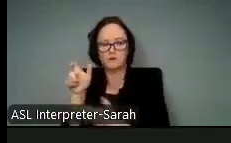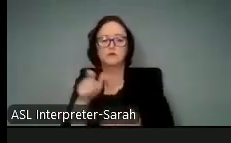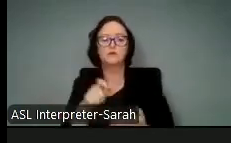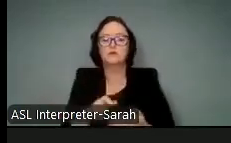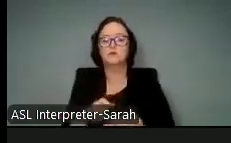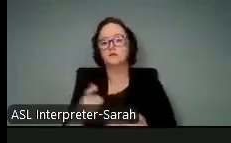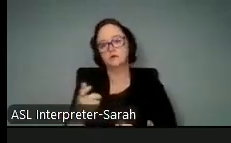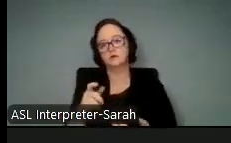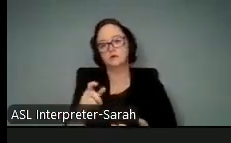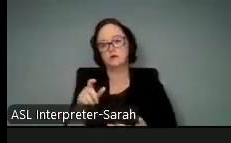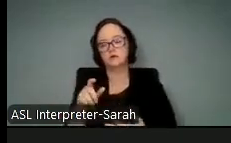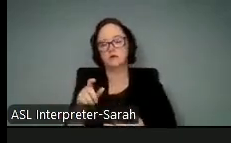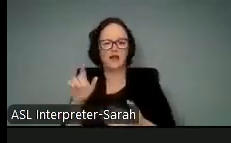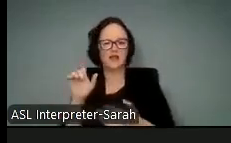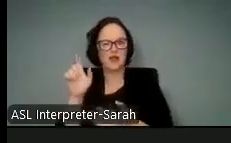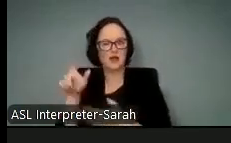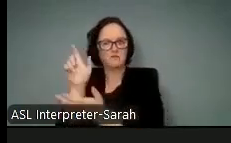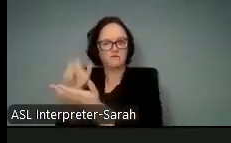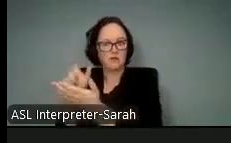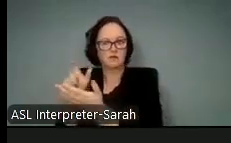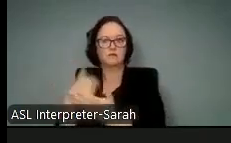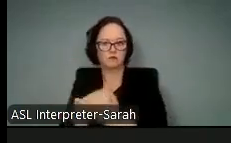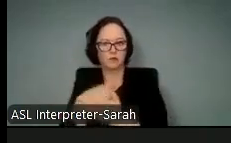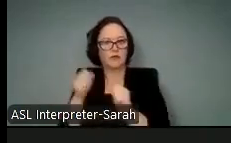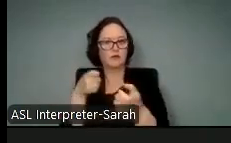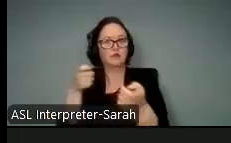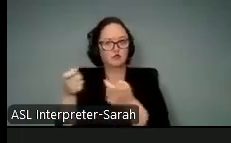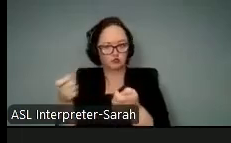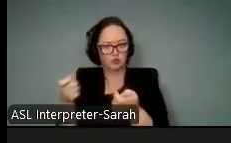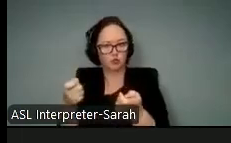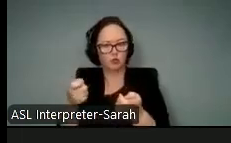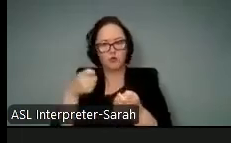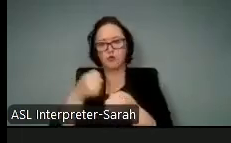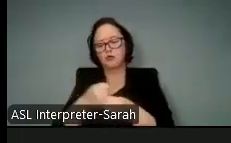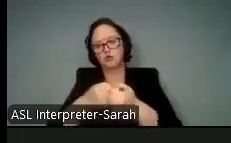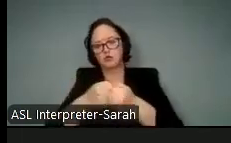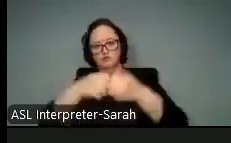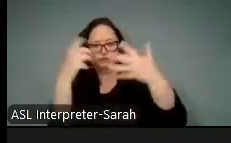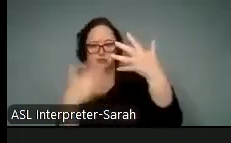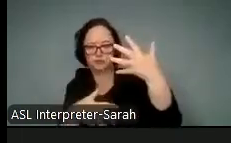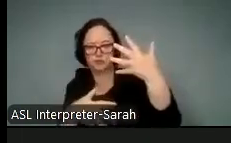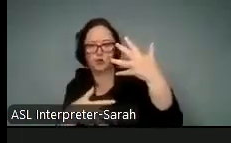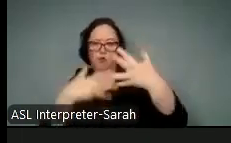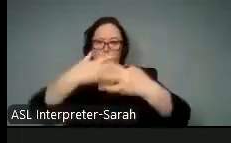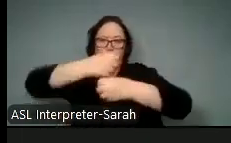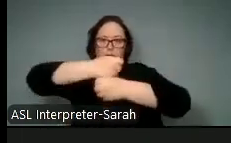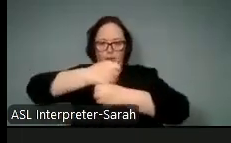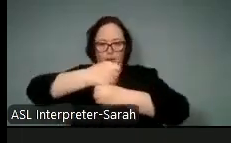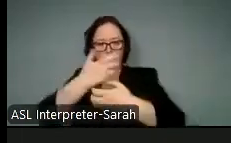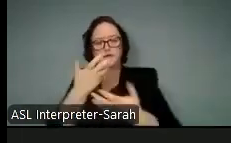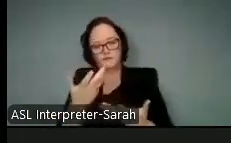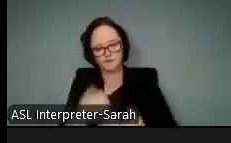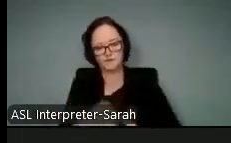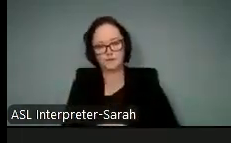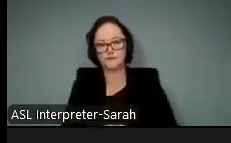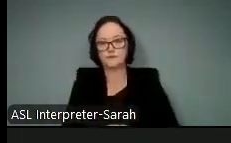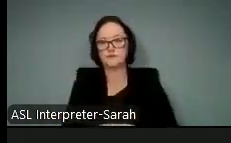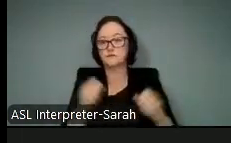is a control that we can activate to expand and collapse. All right, we're going to move to the next slide now.